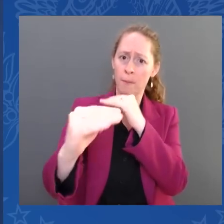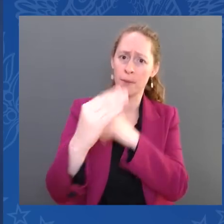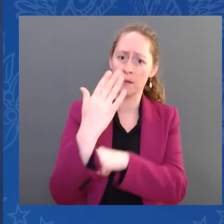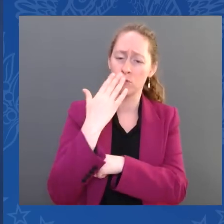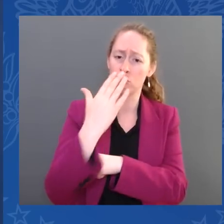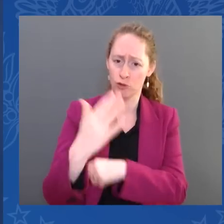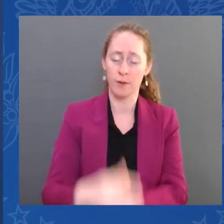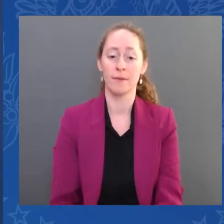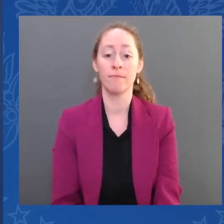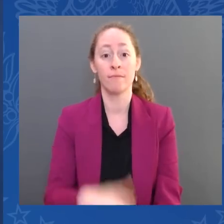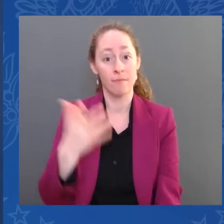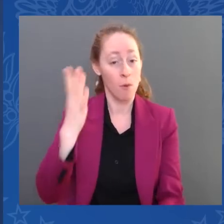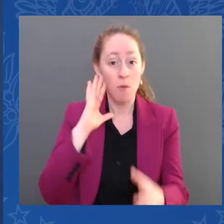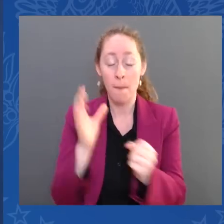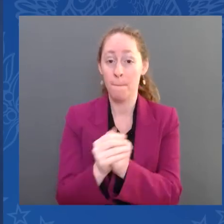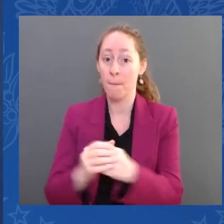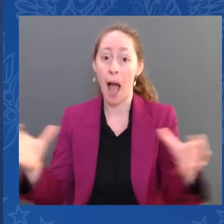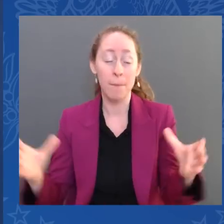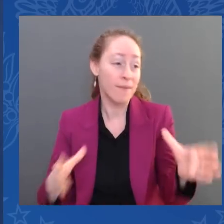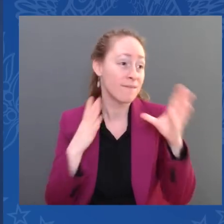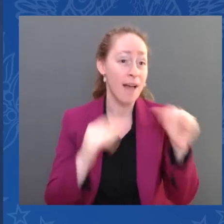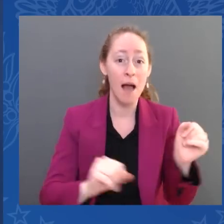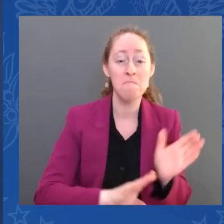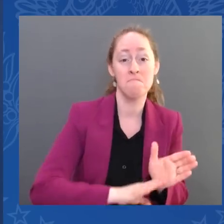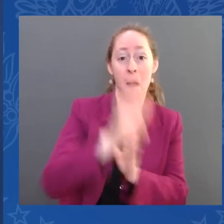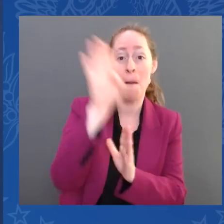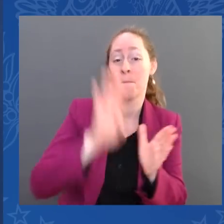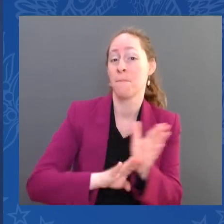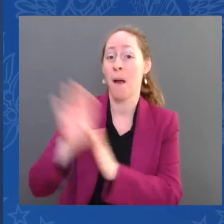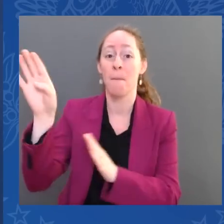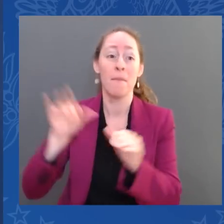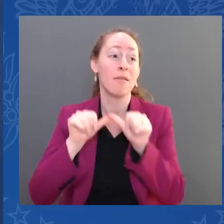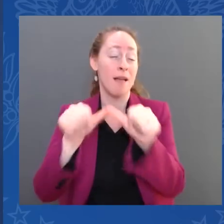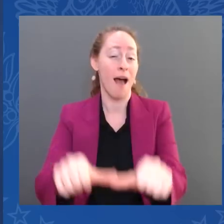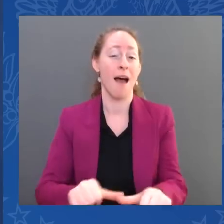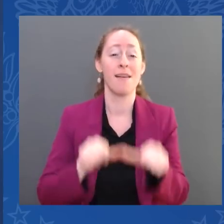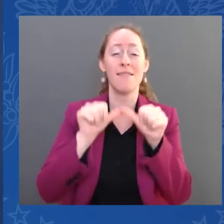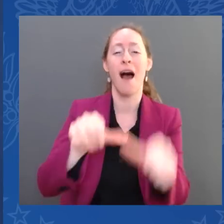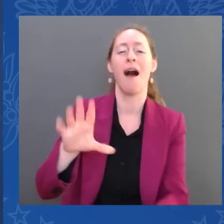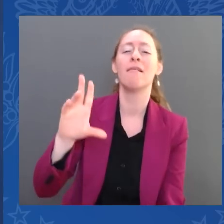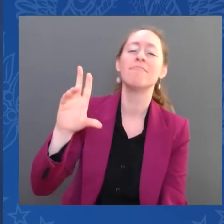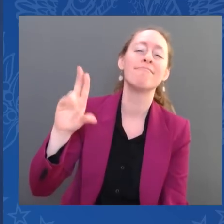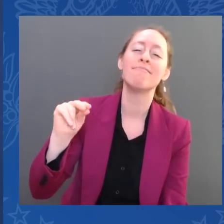reports month after month like we had over this past year, but that's a good thing.